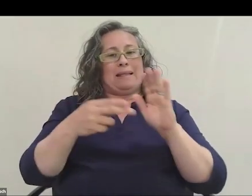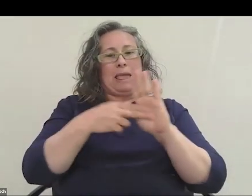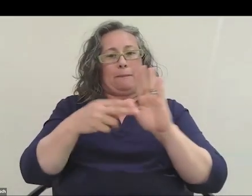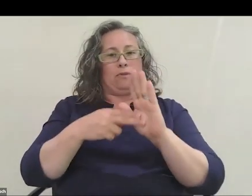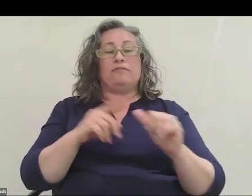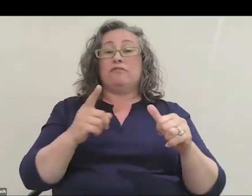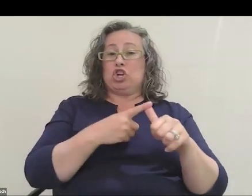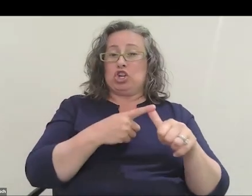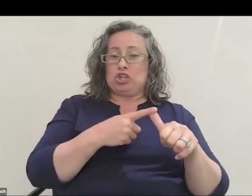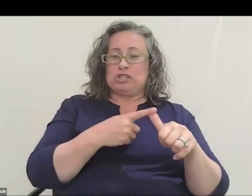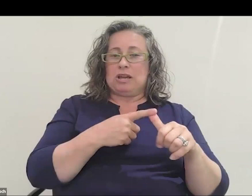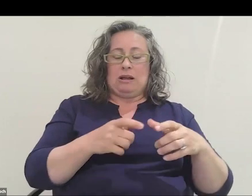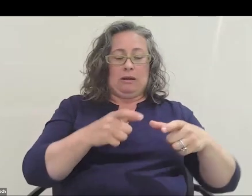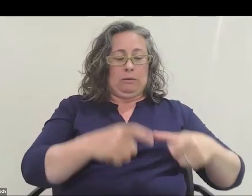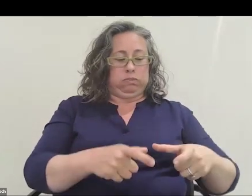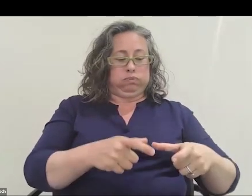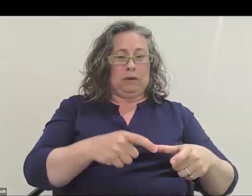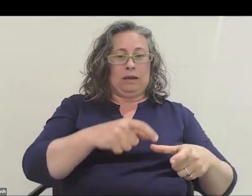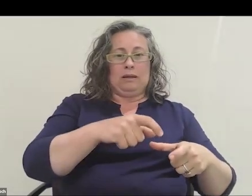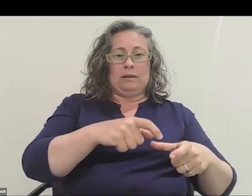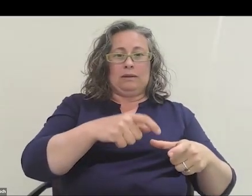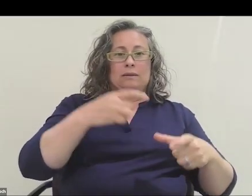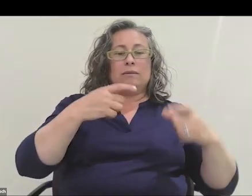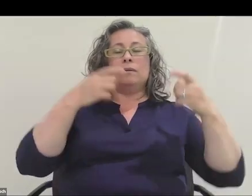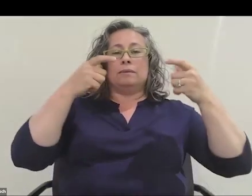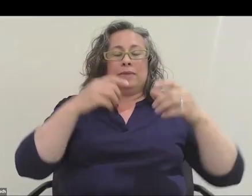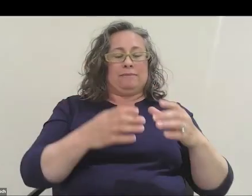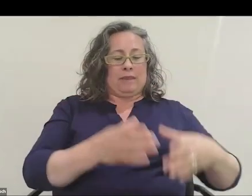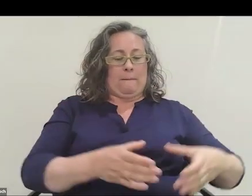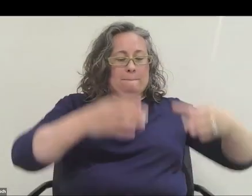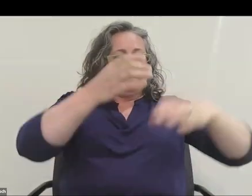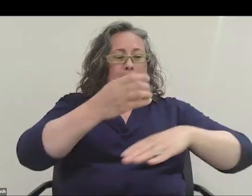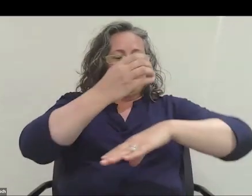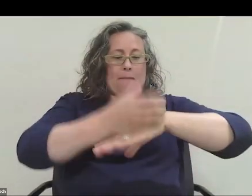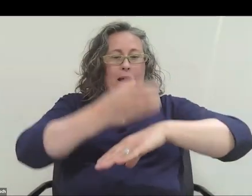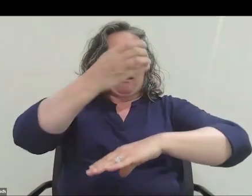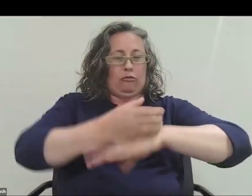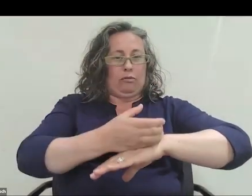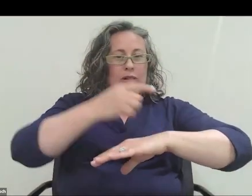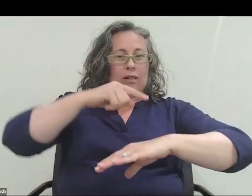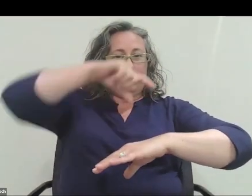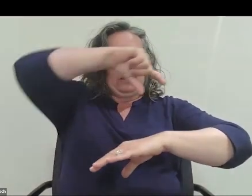with a Braille label that went on the neck of the bottle, but it would spin around the bottle and the label